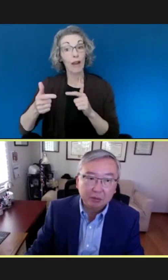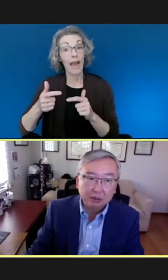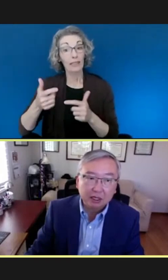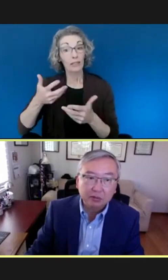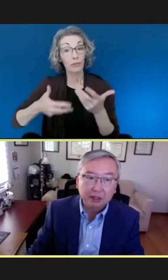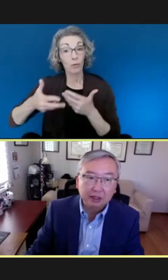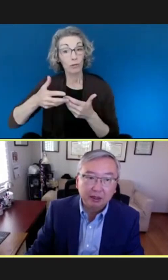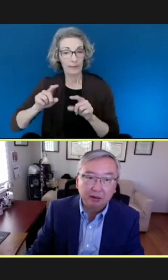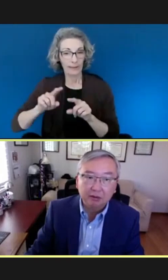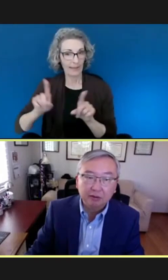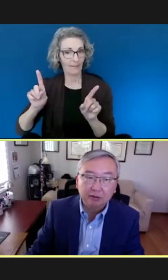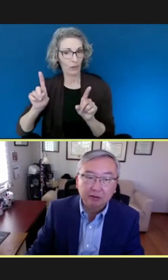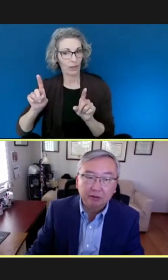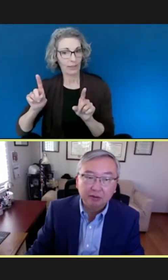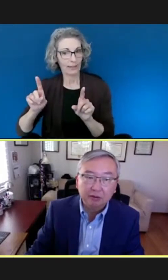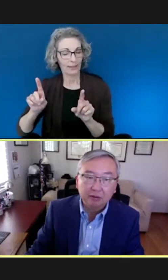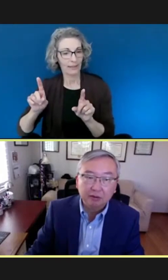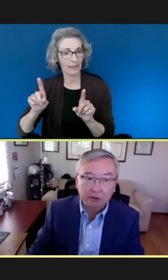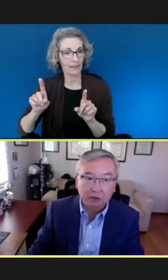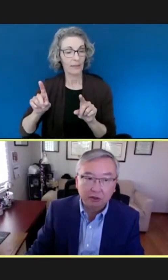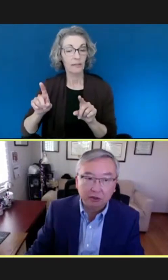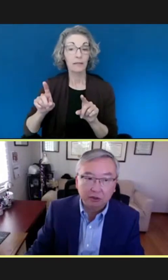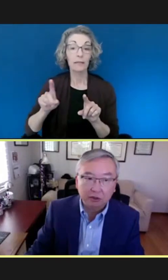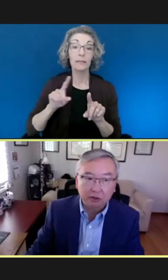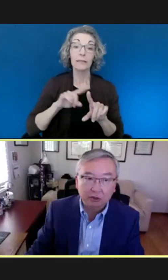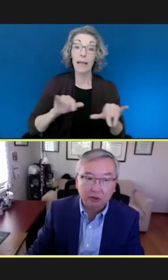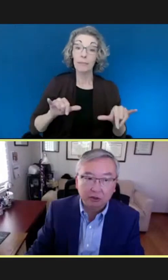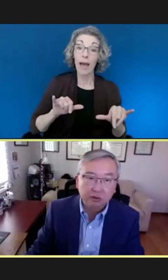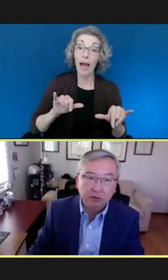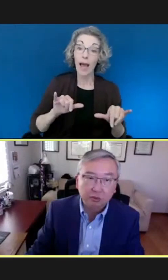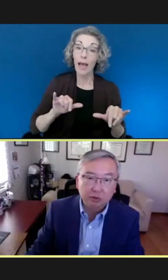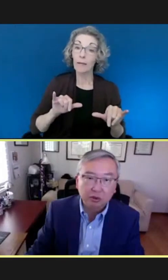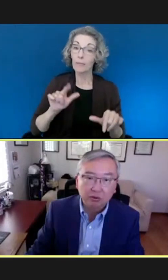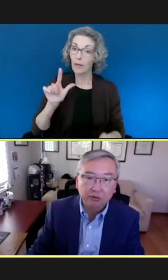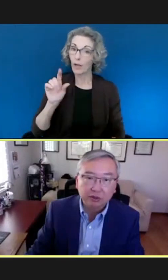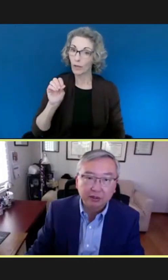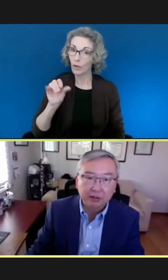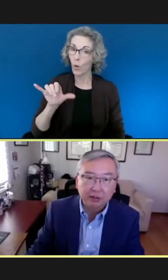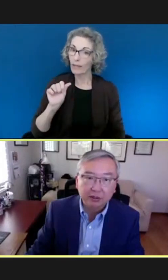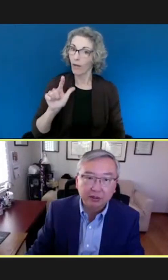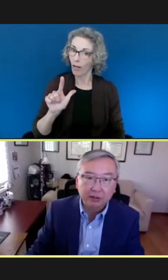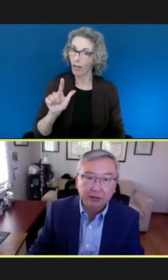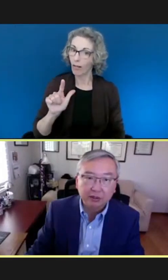at the same time they are your most loyal friends.